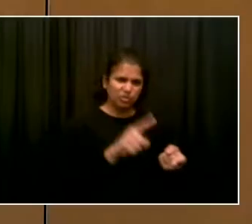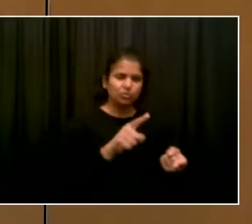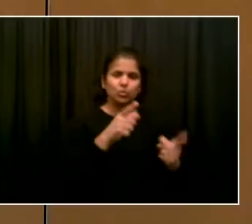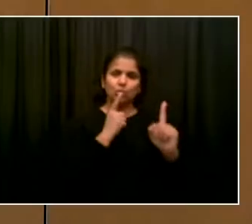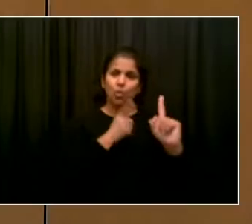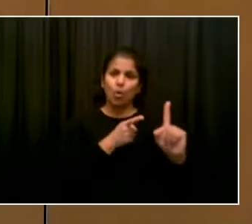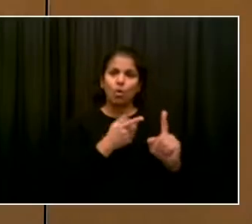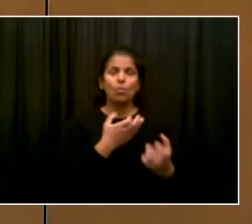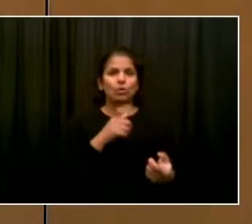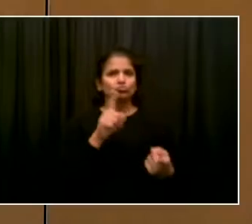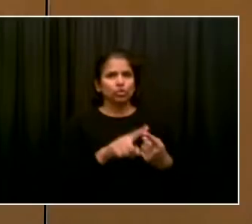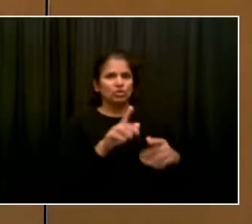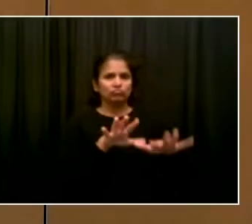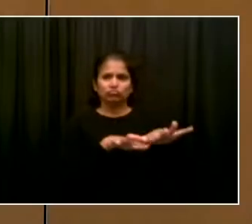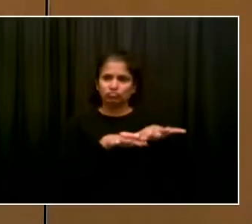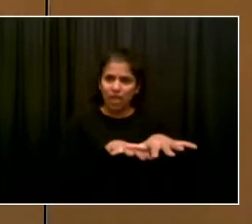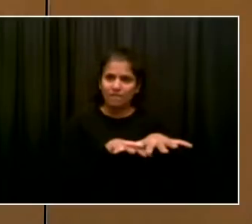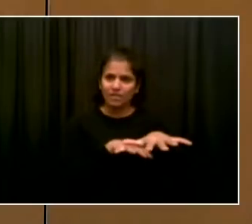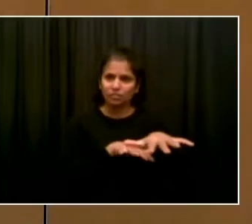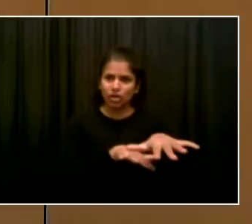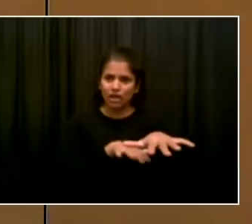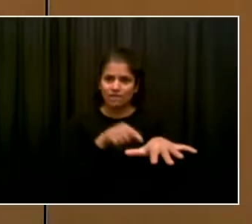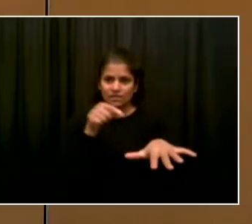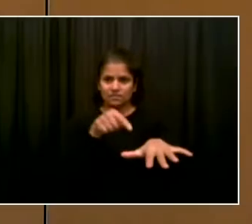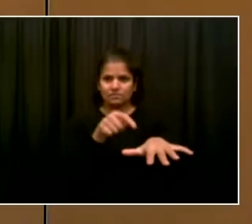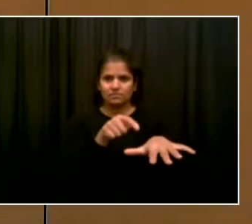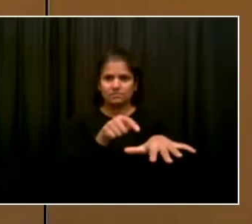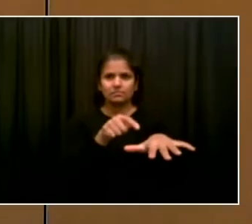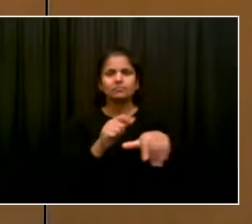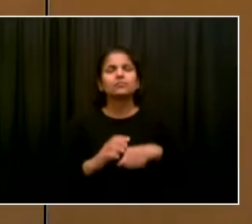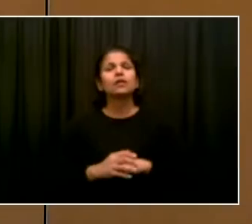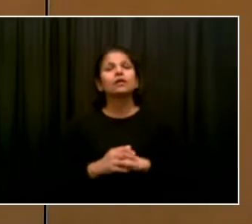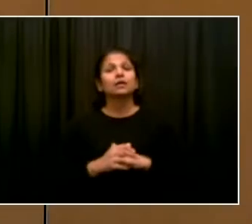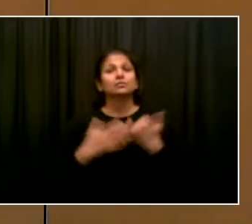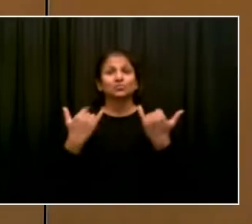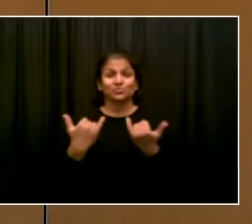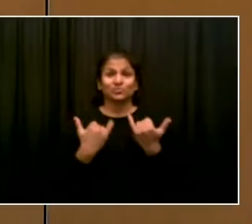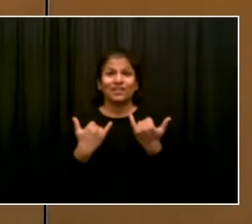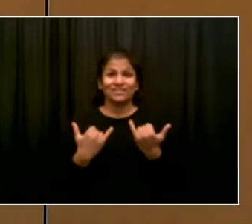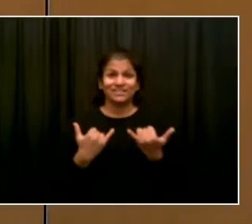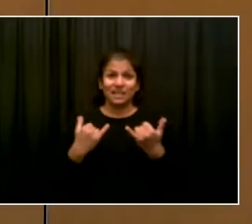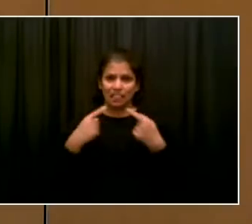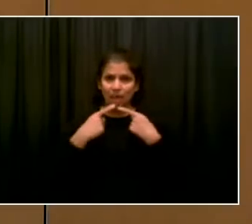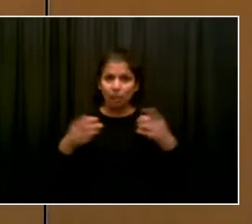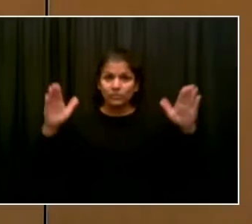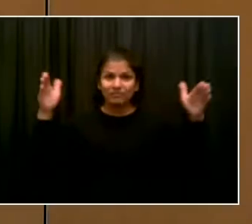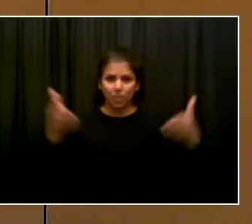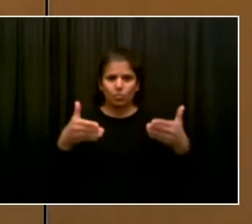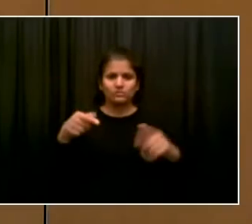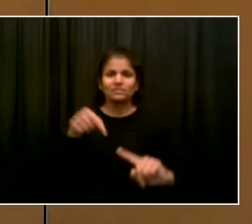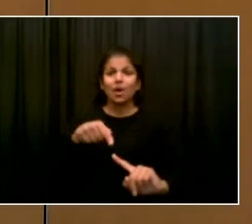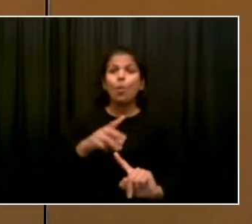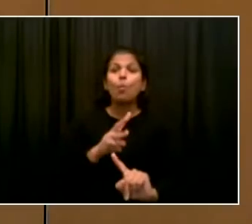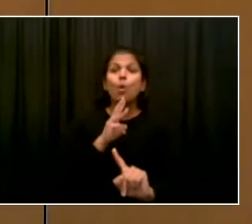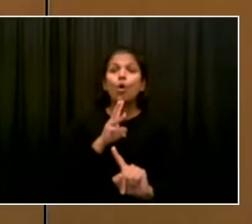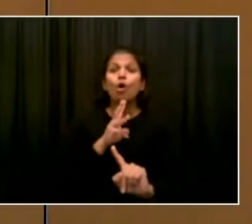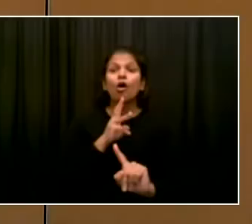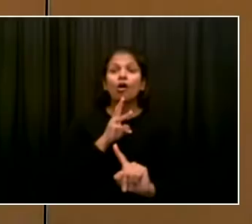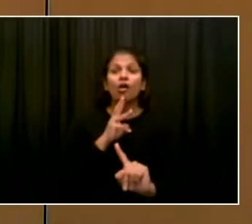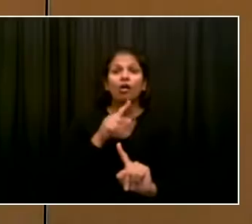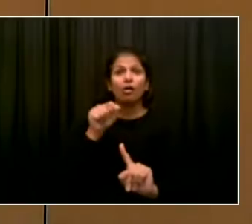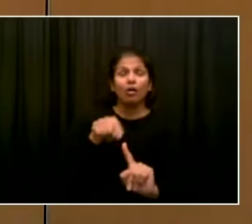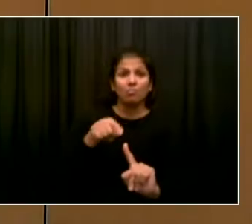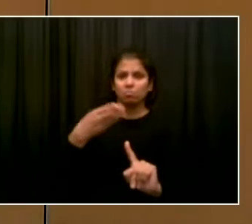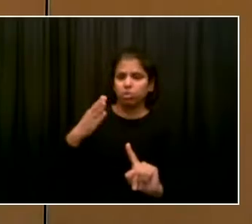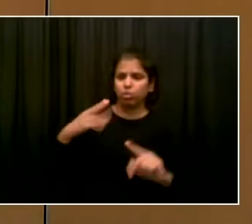SURE THEY ARE